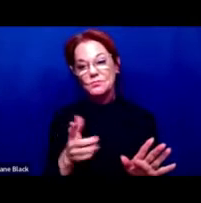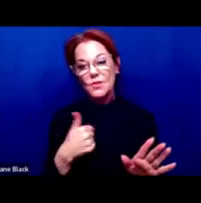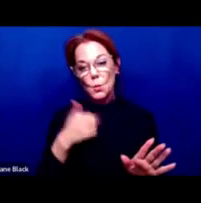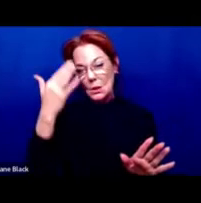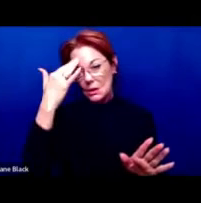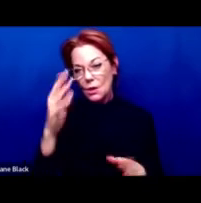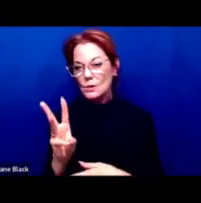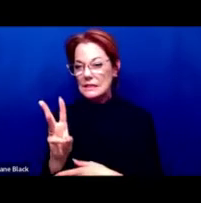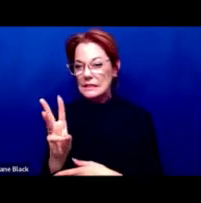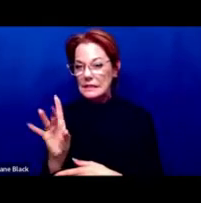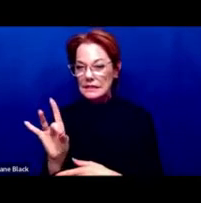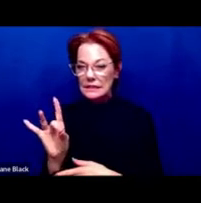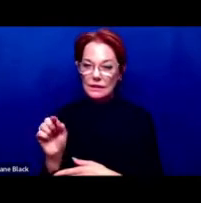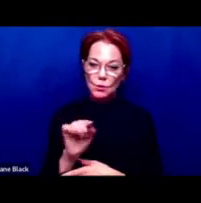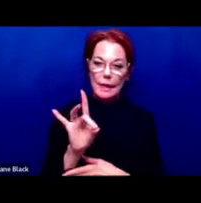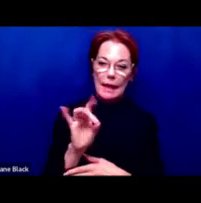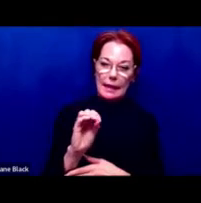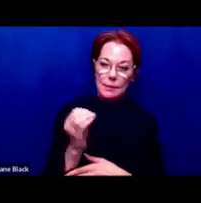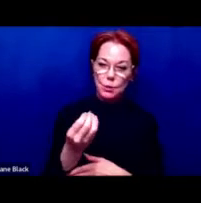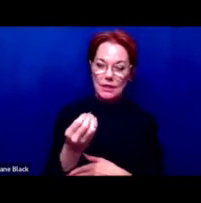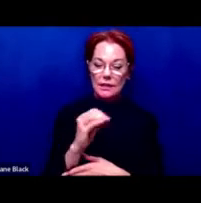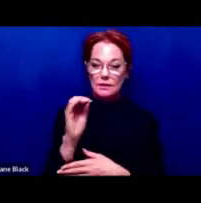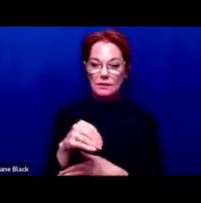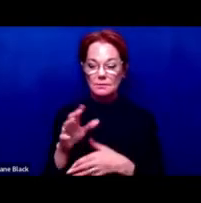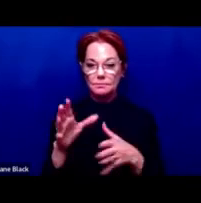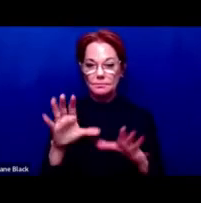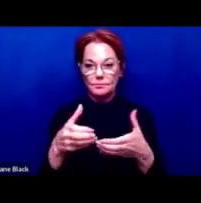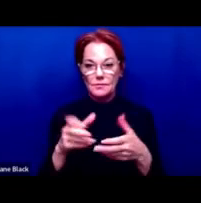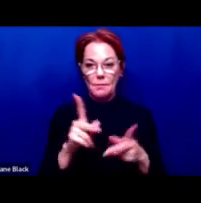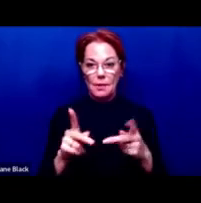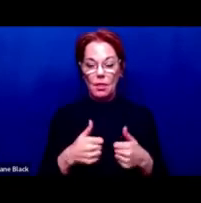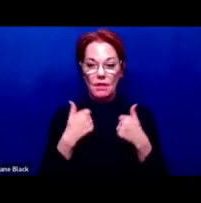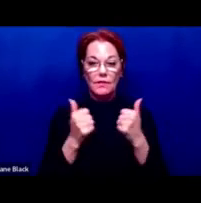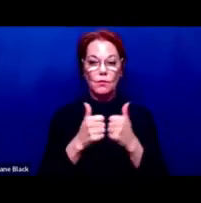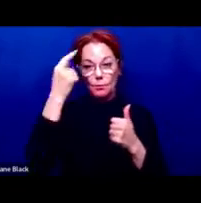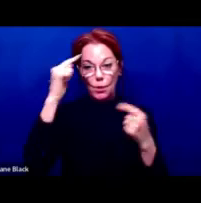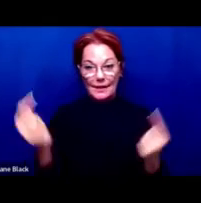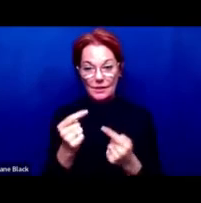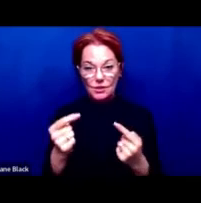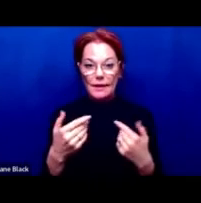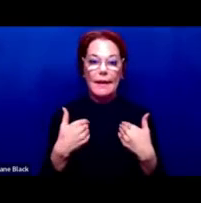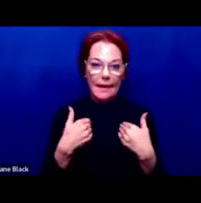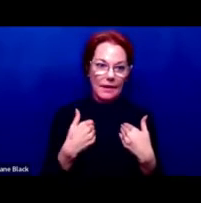80% of people living with brain injury are also living with co-occurring mental health